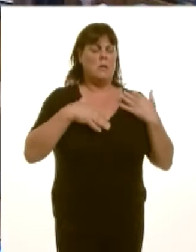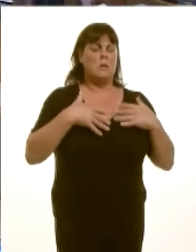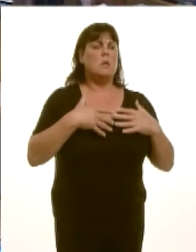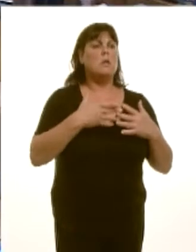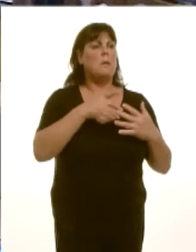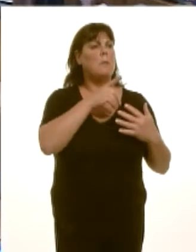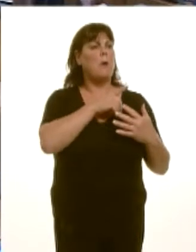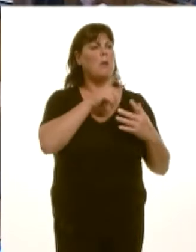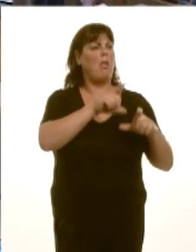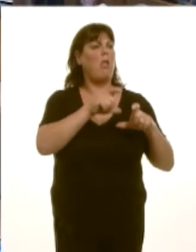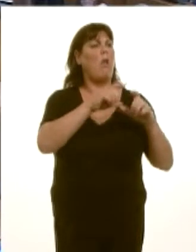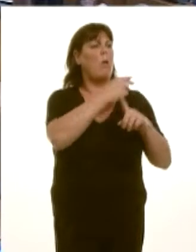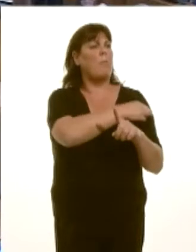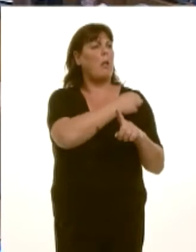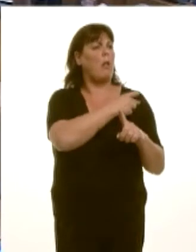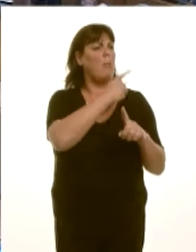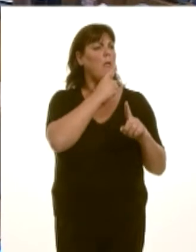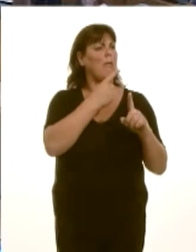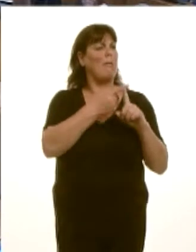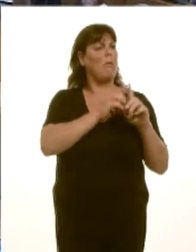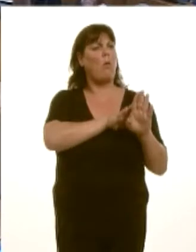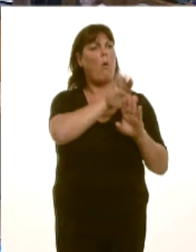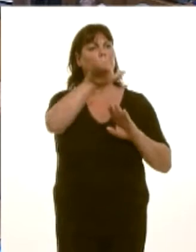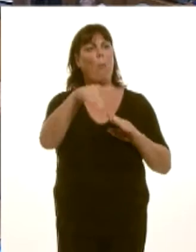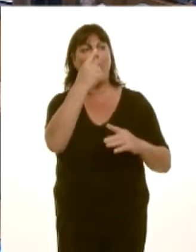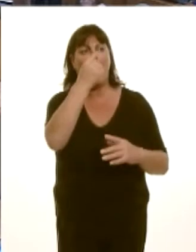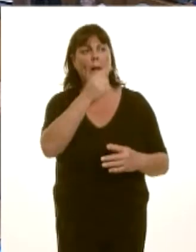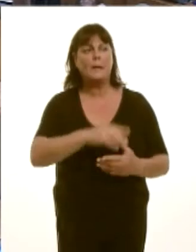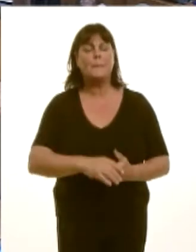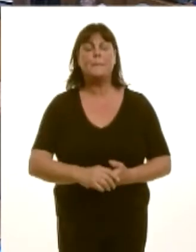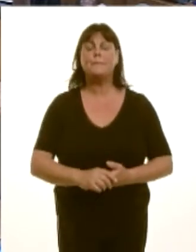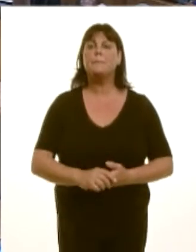Carwyn Jones: The leader of the Liberal Democrats will know that this forms an important part of the work of the Williams commission.